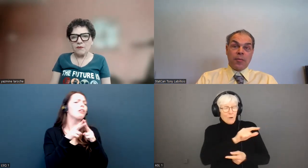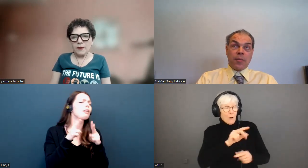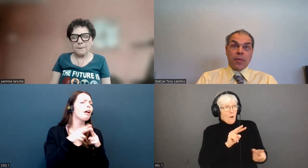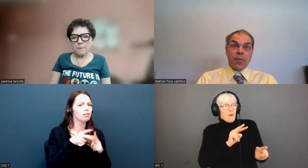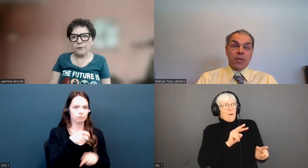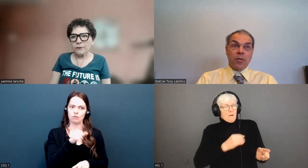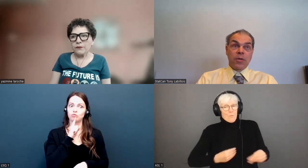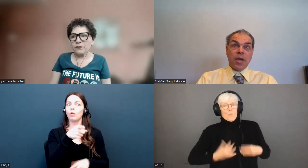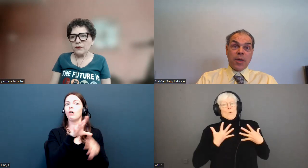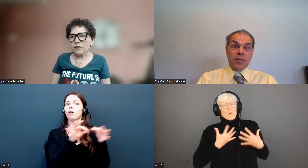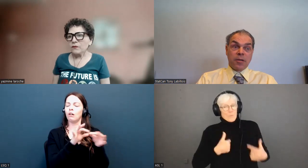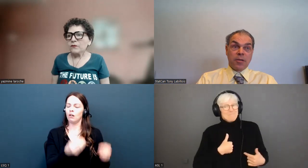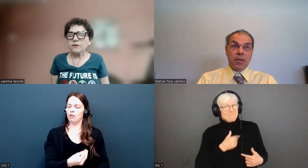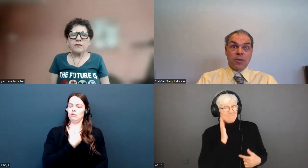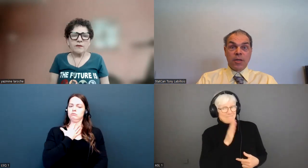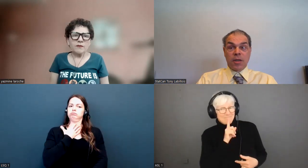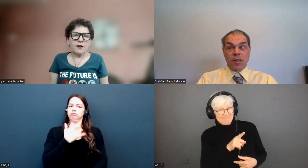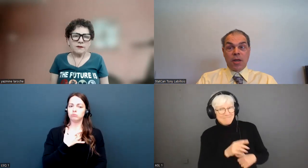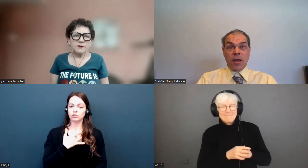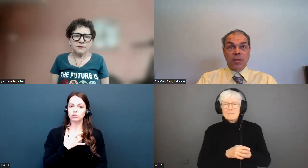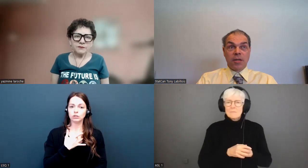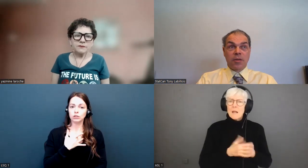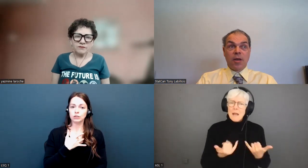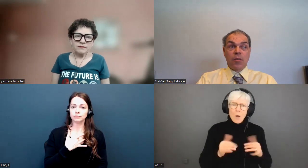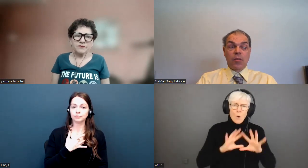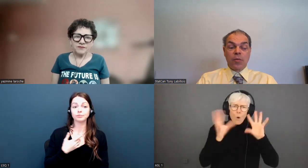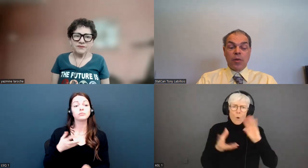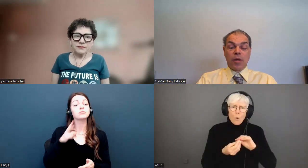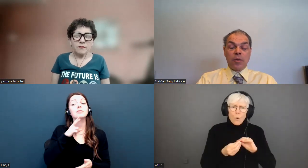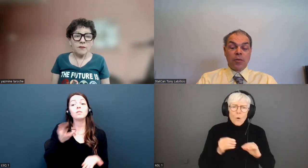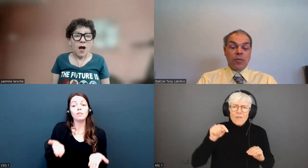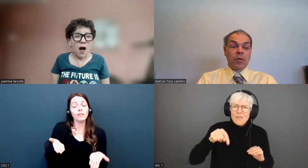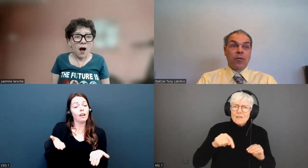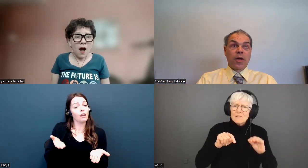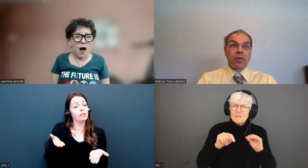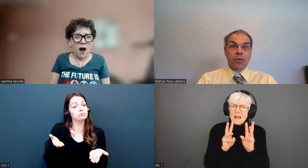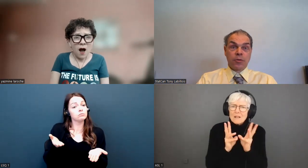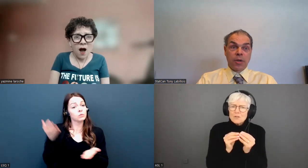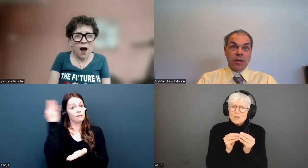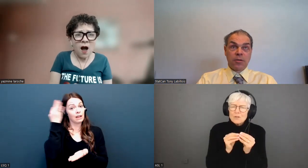um yeah I'd be lost without my thermos of coffee keeps me going it's a really interesting